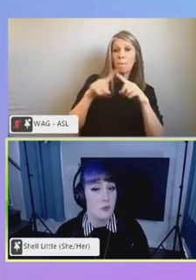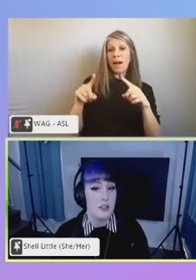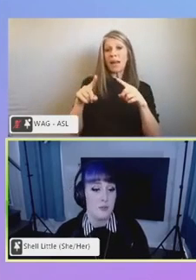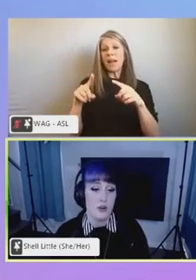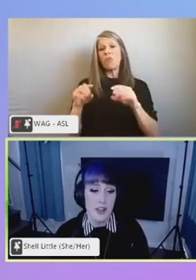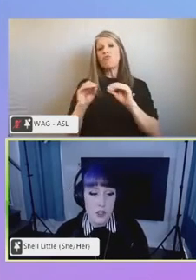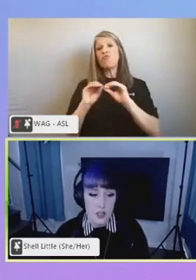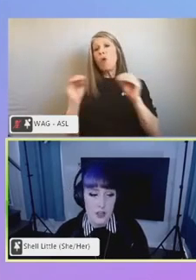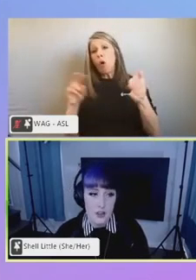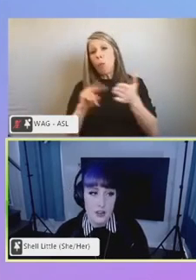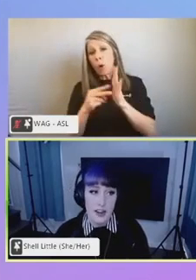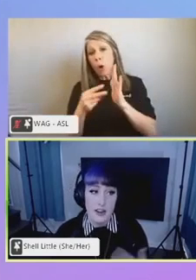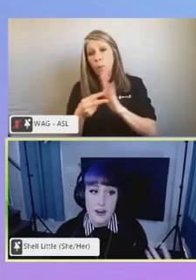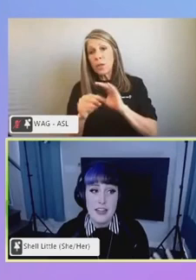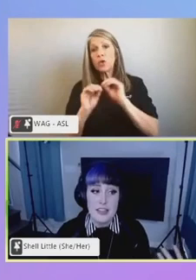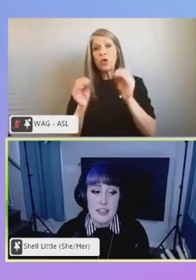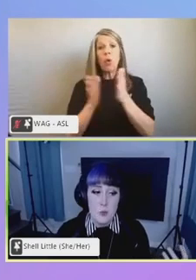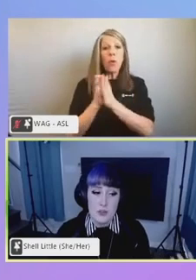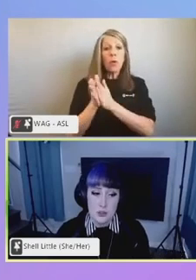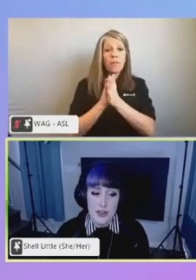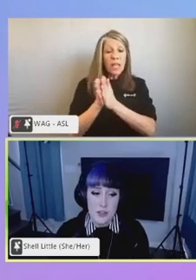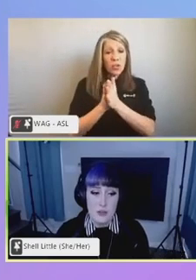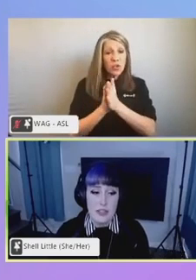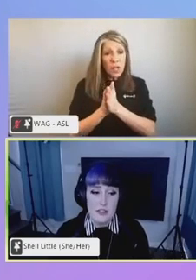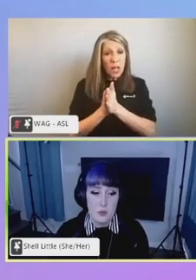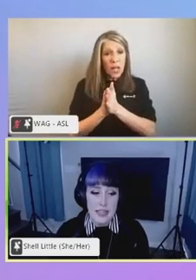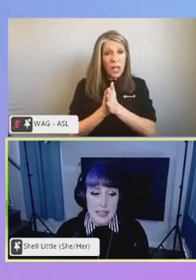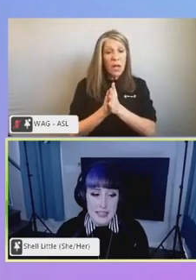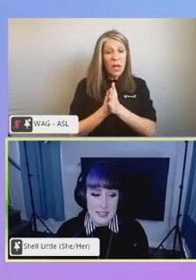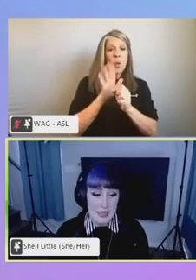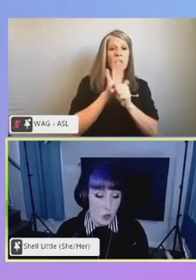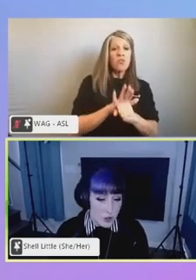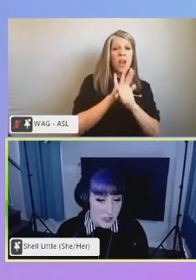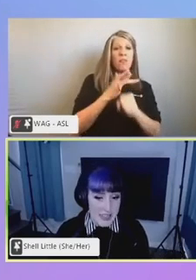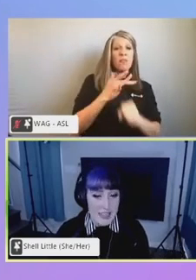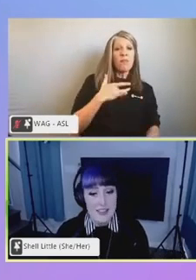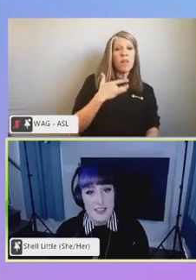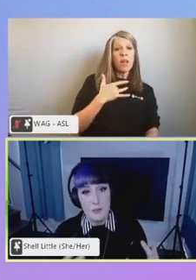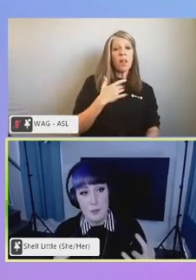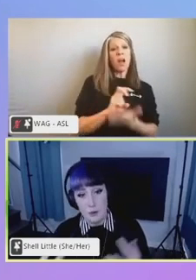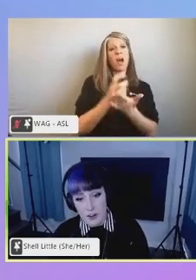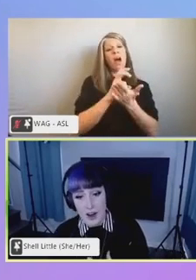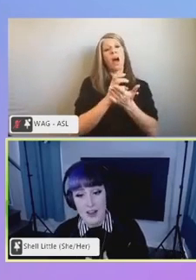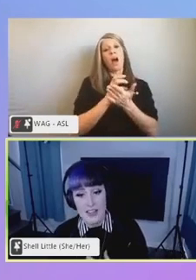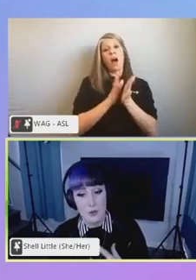the emotional state is not for stress, leads to exhaustion and fatigue whereas in burnout, at least to a